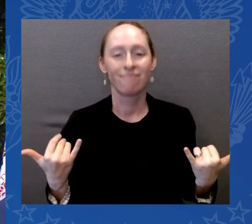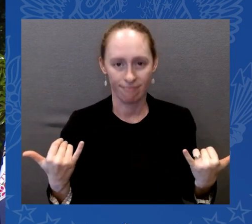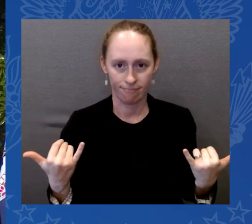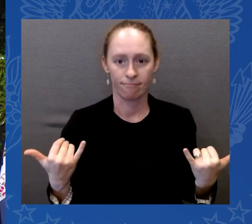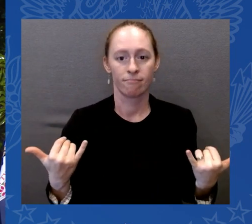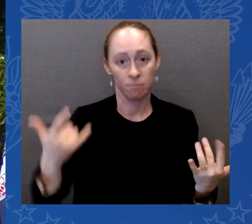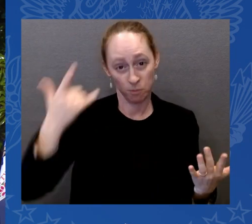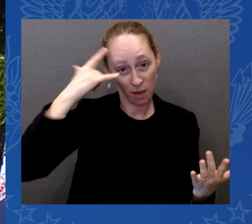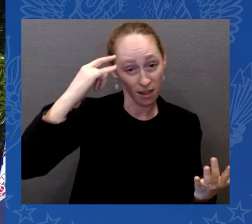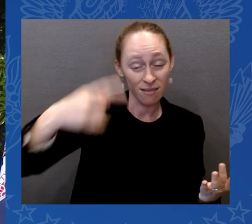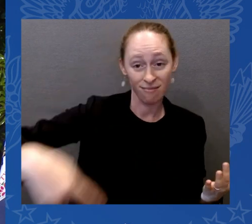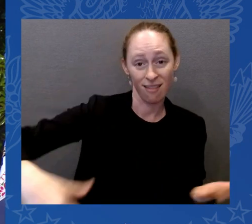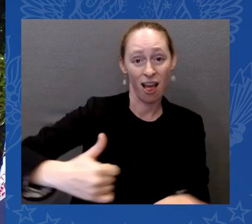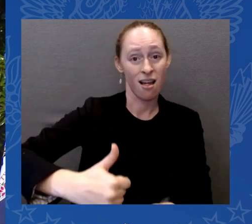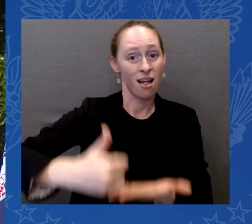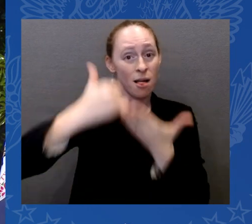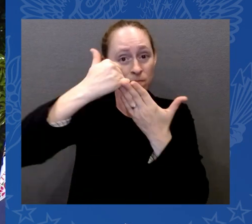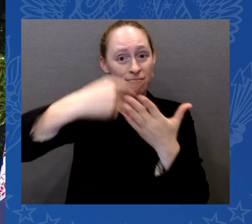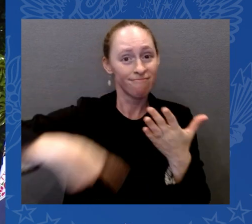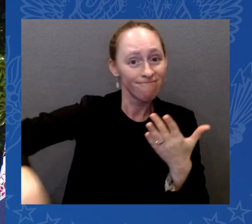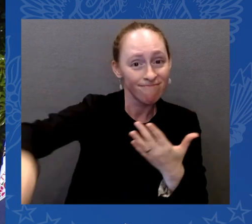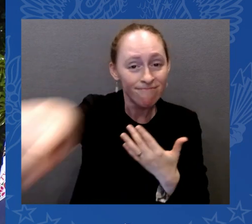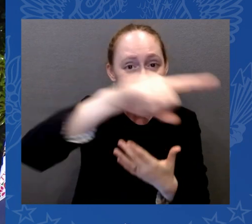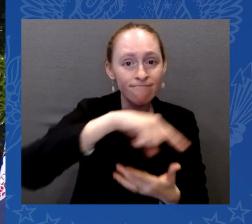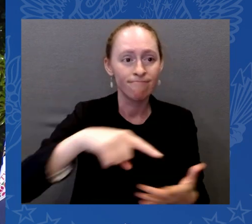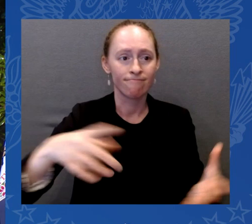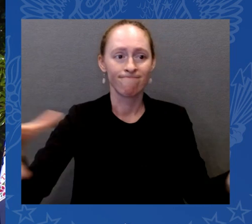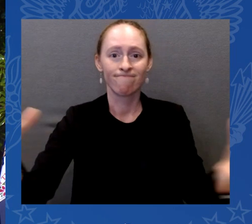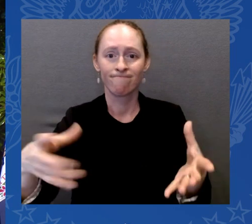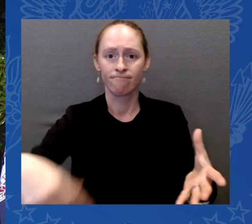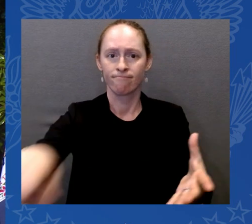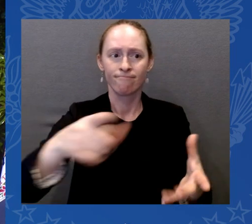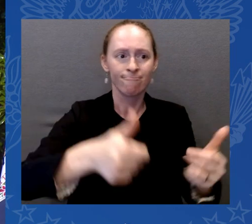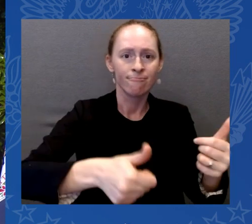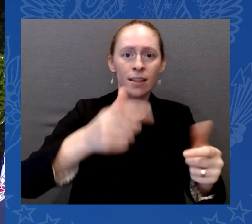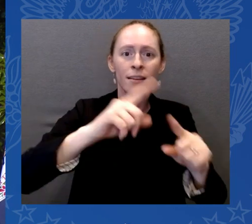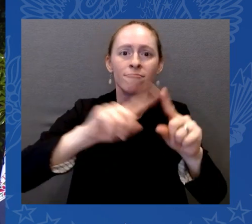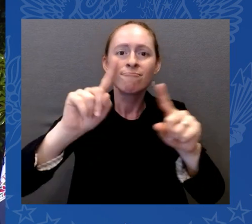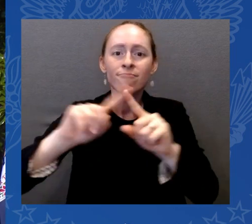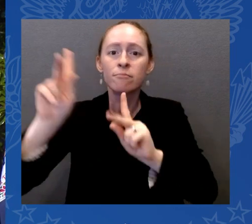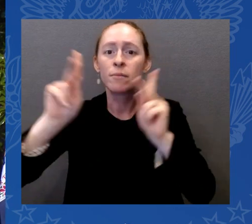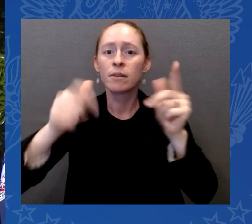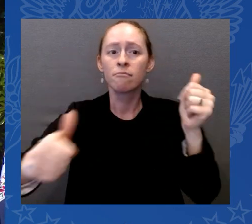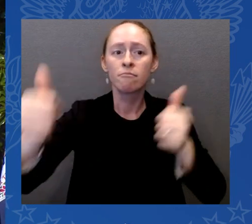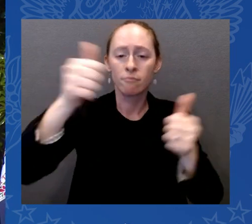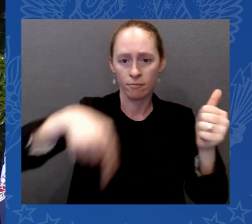labor leaders, climate activists and community organizers.